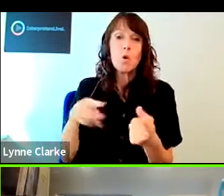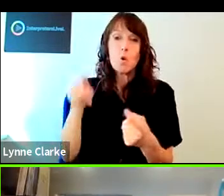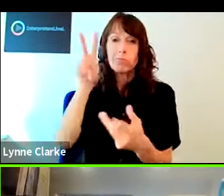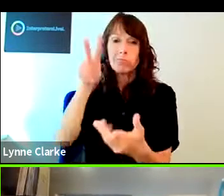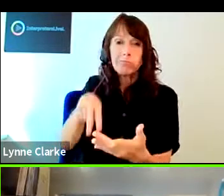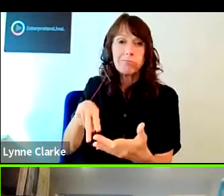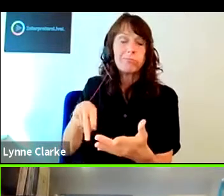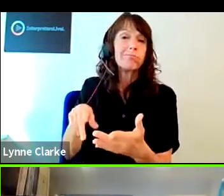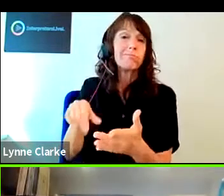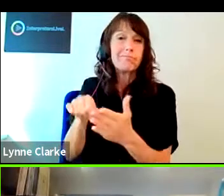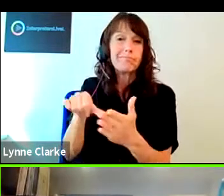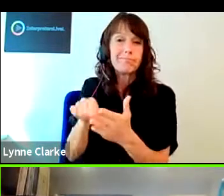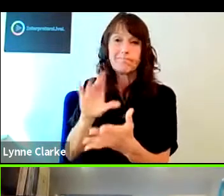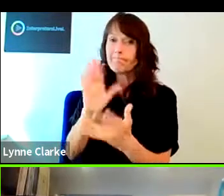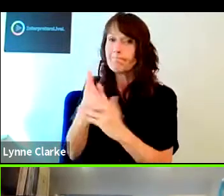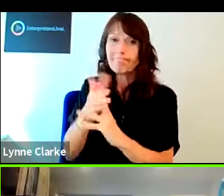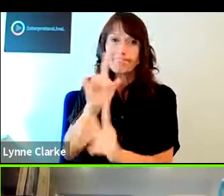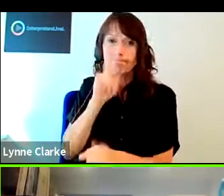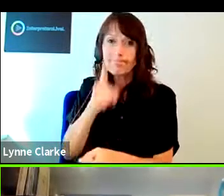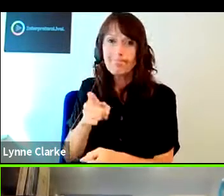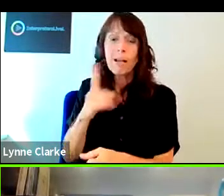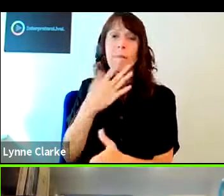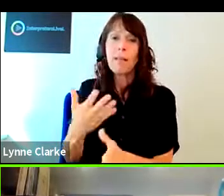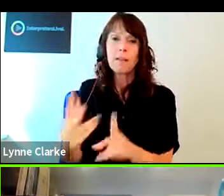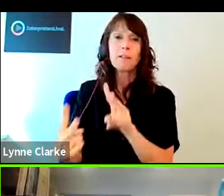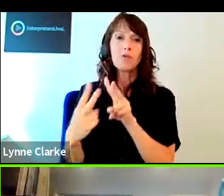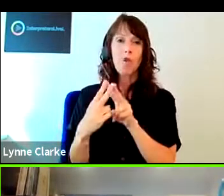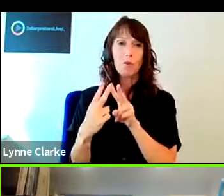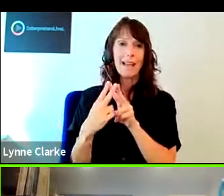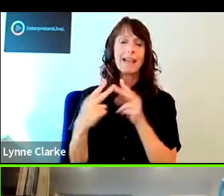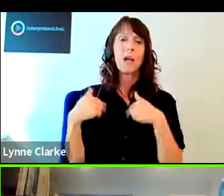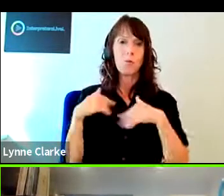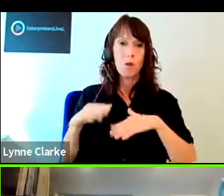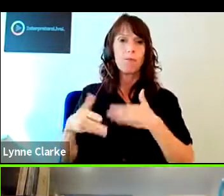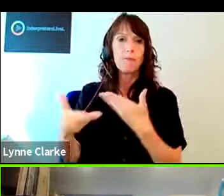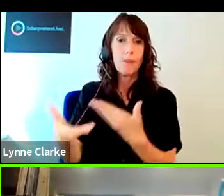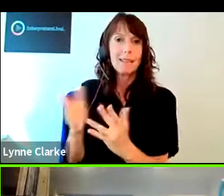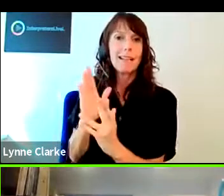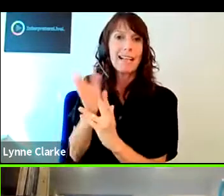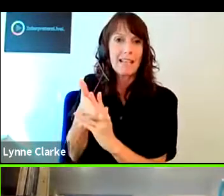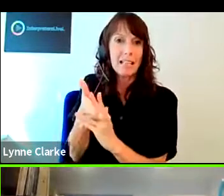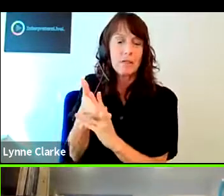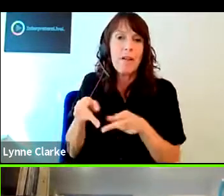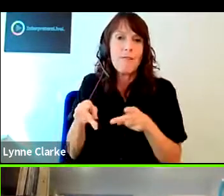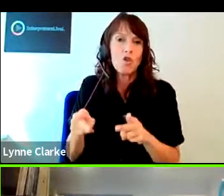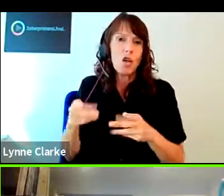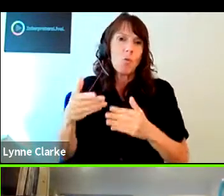inaccessible, please contact us.And we'll provide an accessible version within 10 working days.